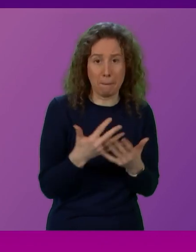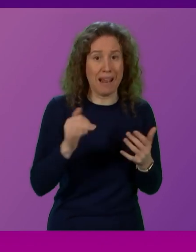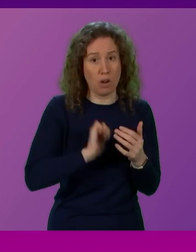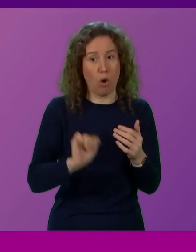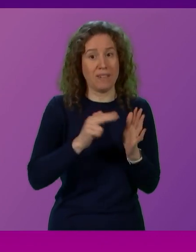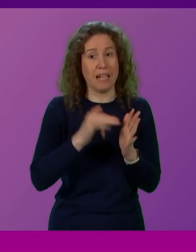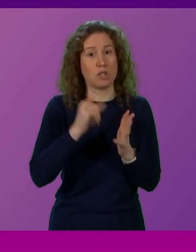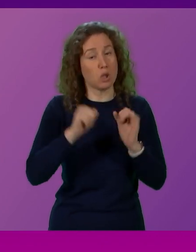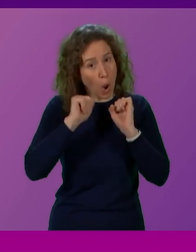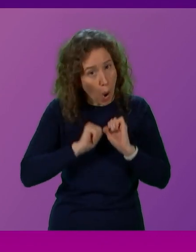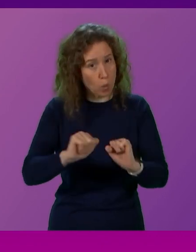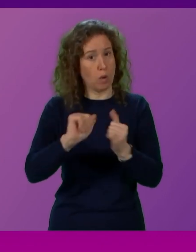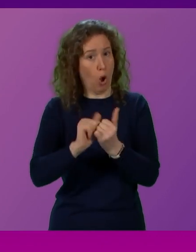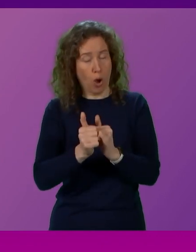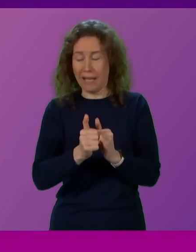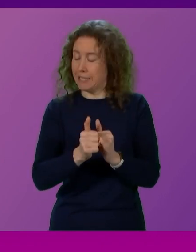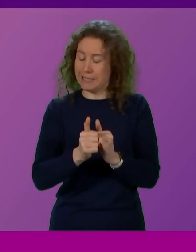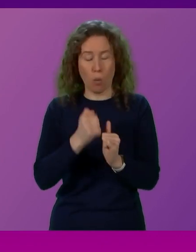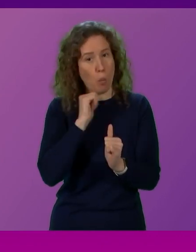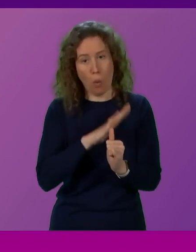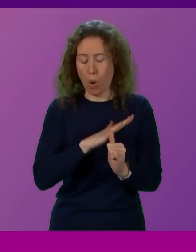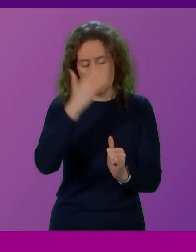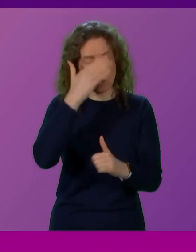own colleagues are no longer willing to blindly follow orders.